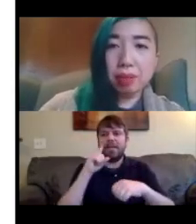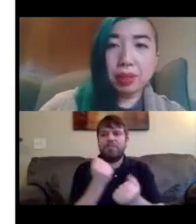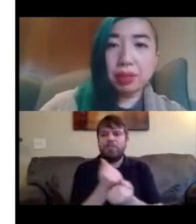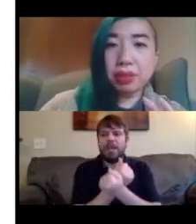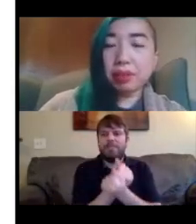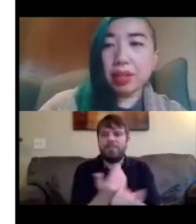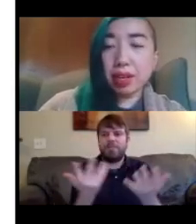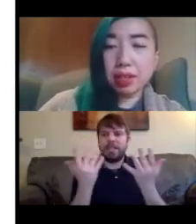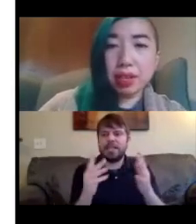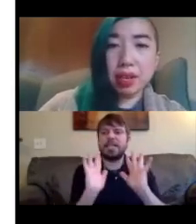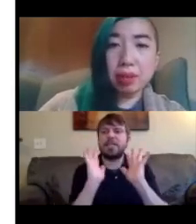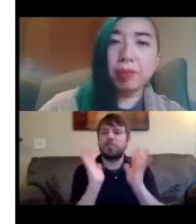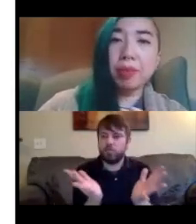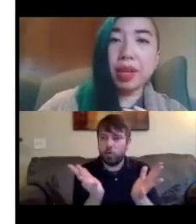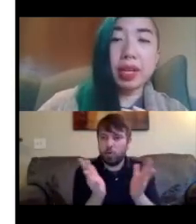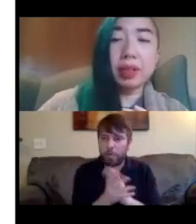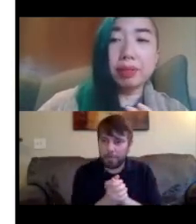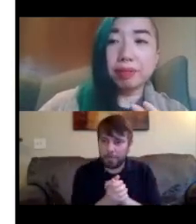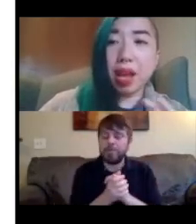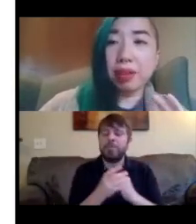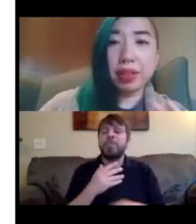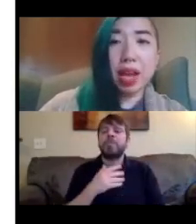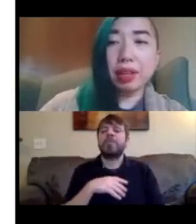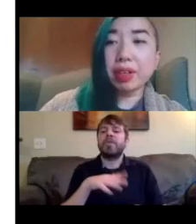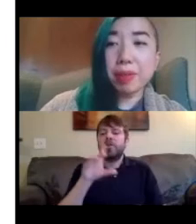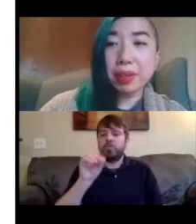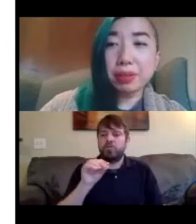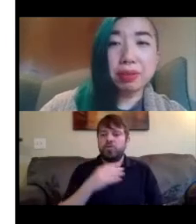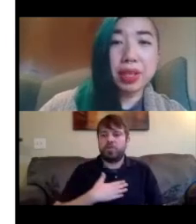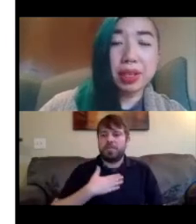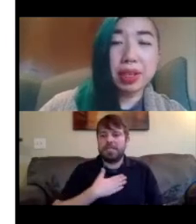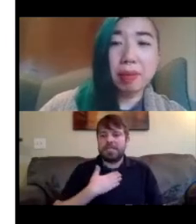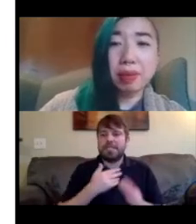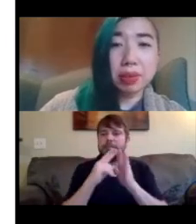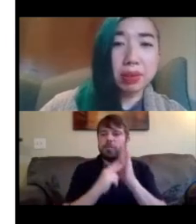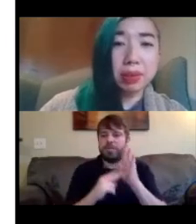So do read on--I really highly recommend reading "Thresholes"